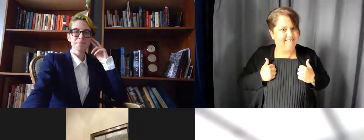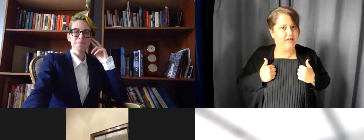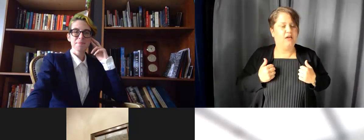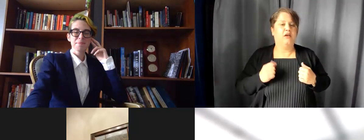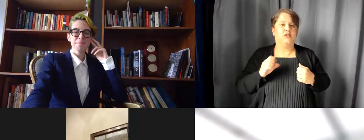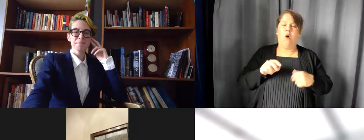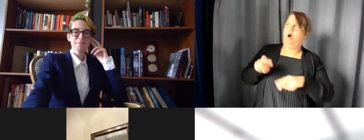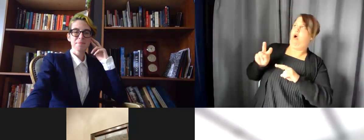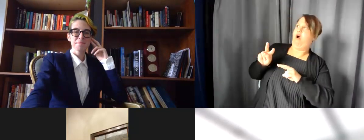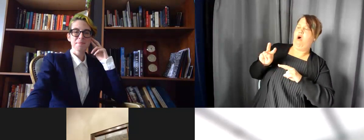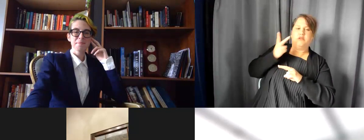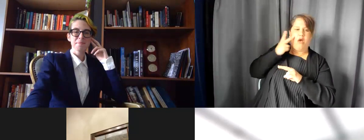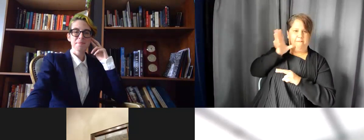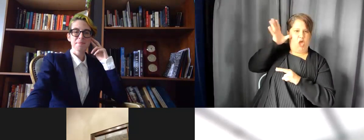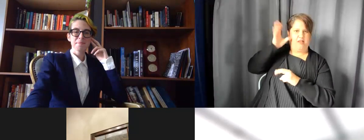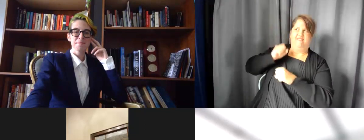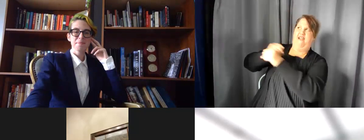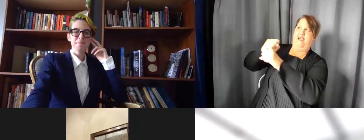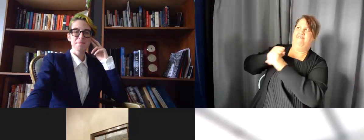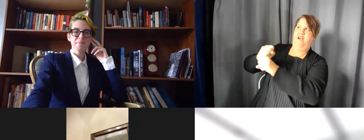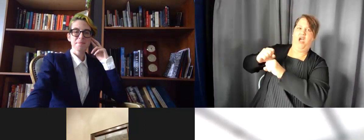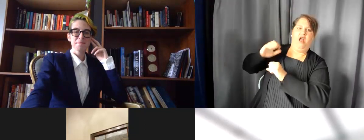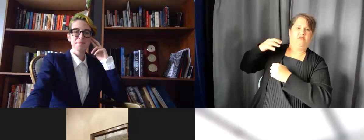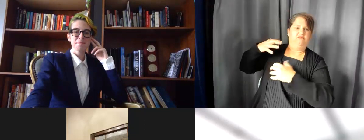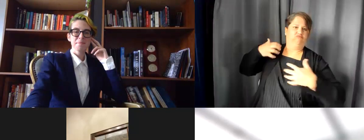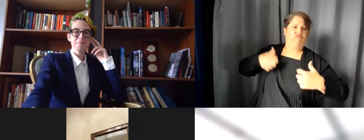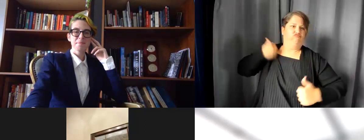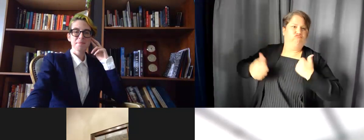Jordan Radford: early on. I I think both of you were talking about this. She didn't.